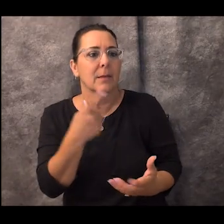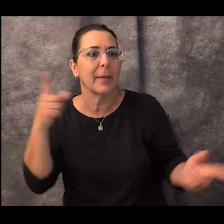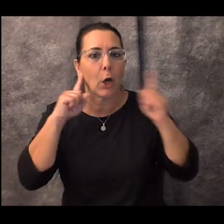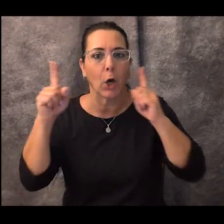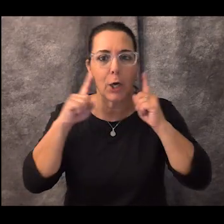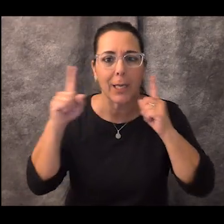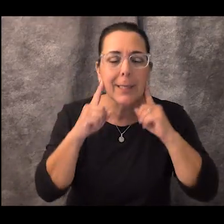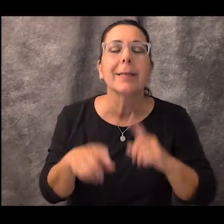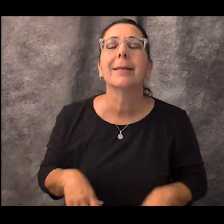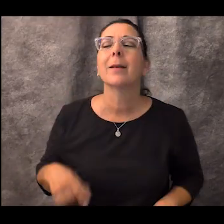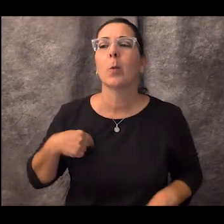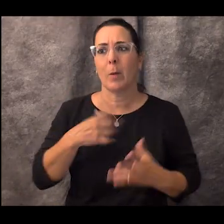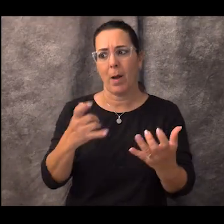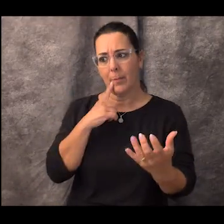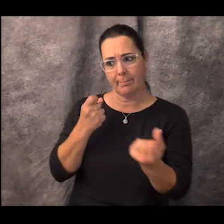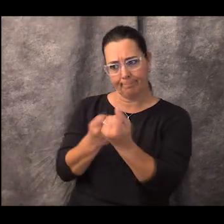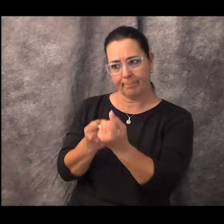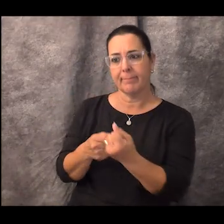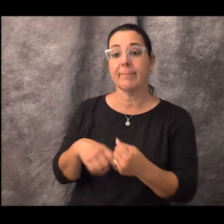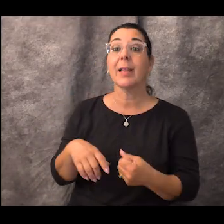I mean, working with election protection, we were getting calls from voters